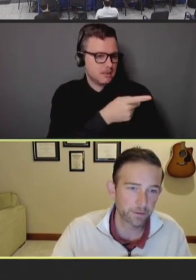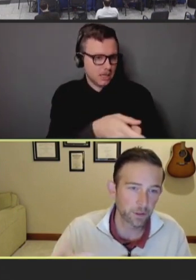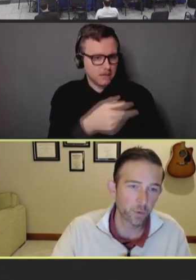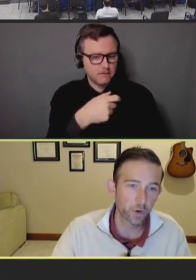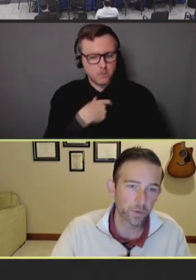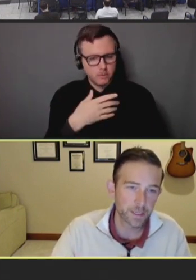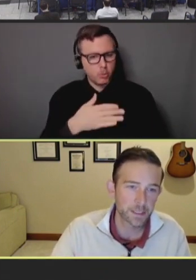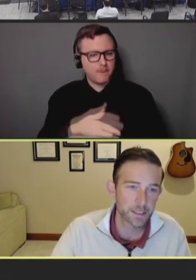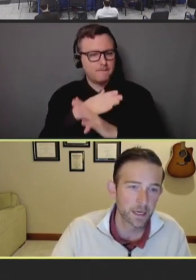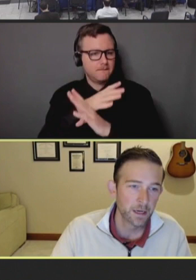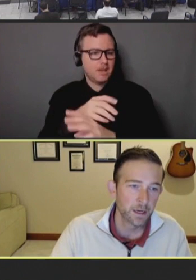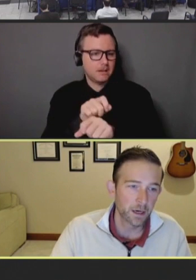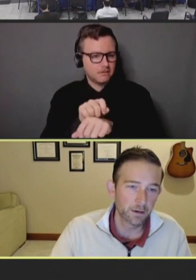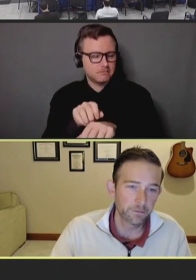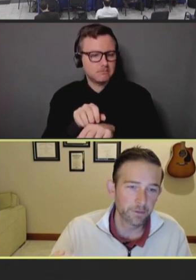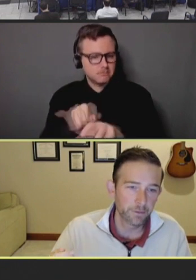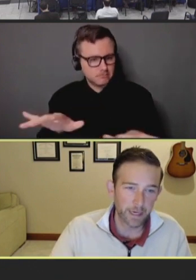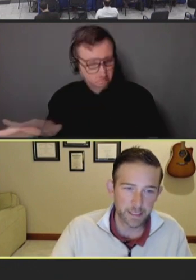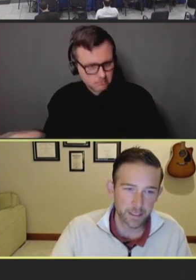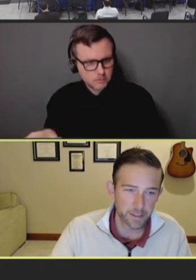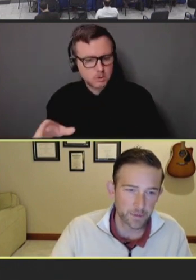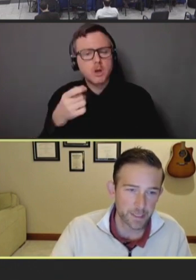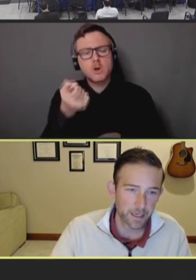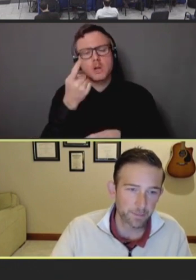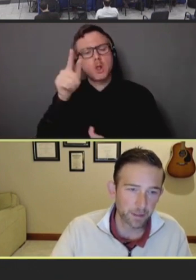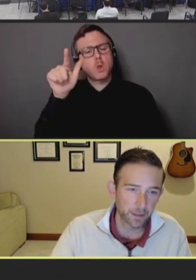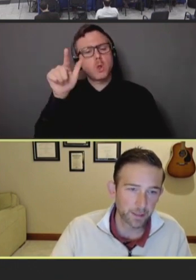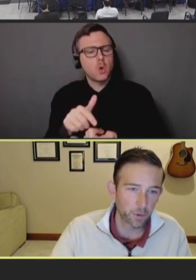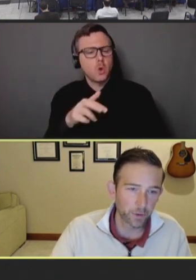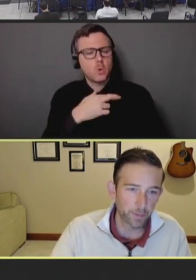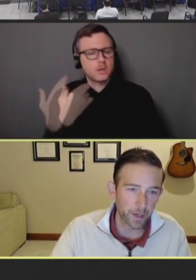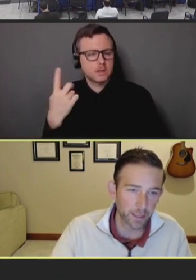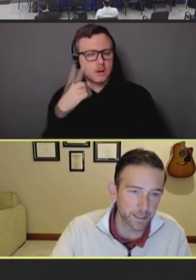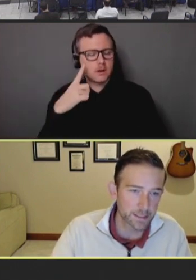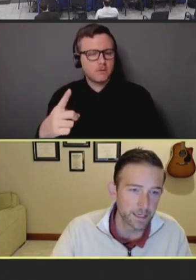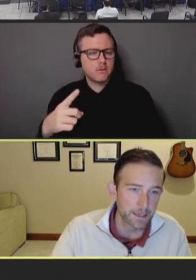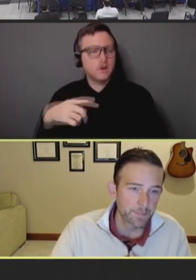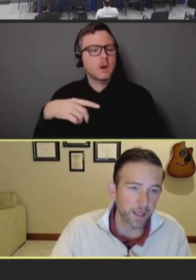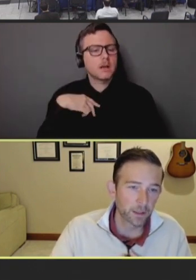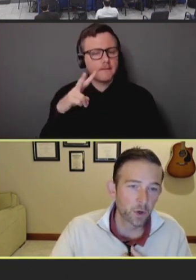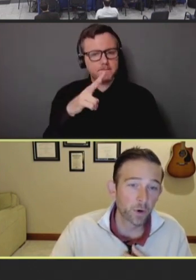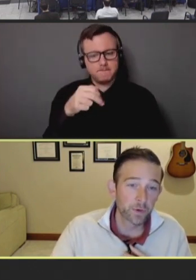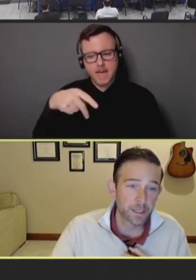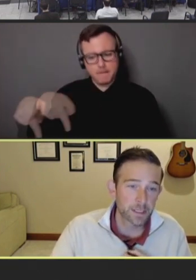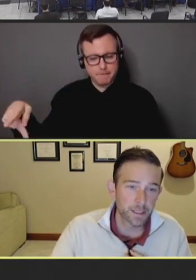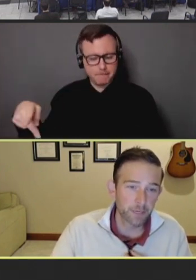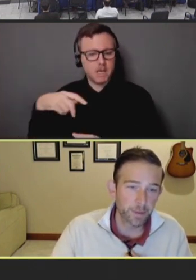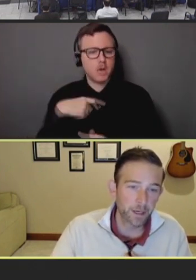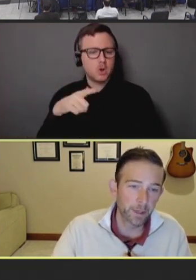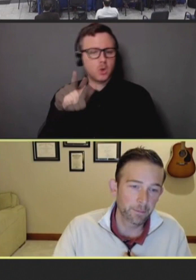lower risks of vaccine associated paralytic poliomyelitis and lower risks of becoming